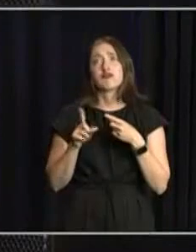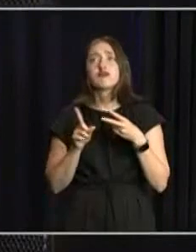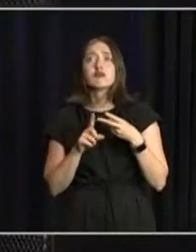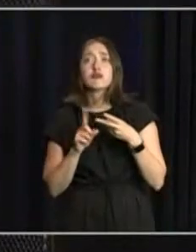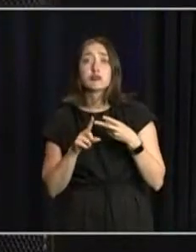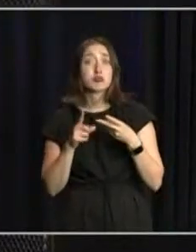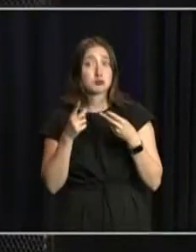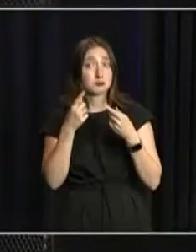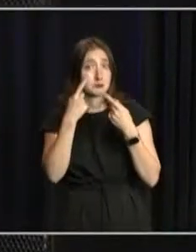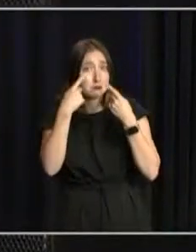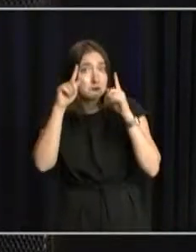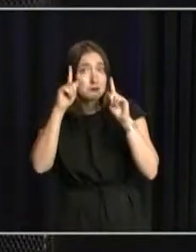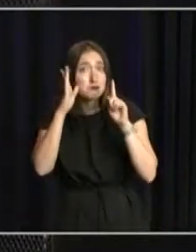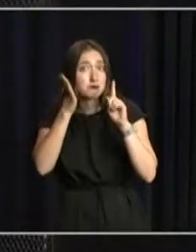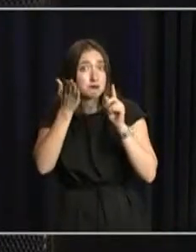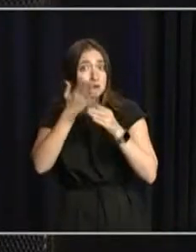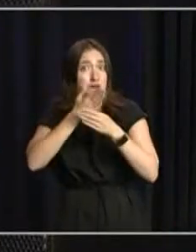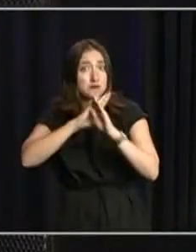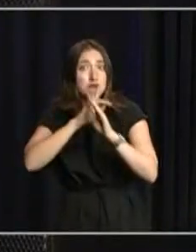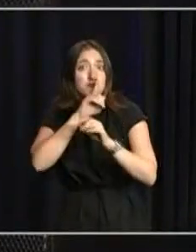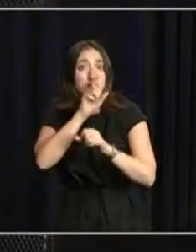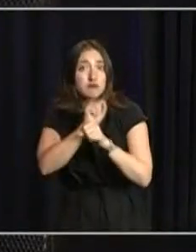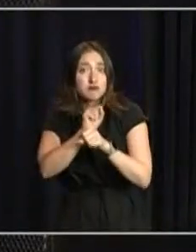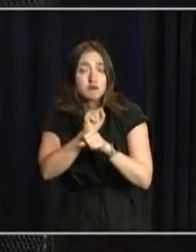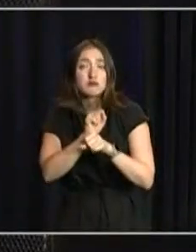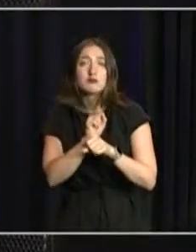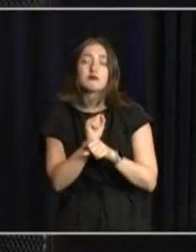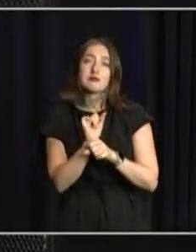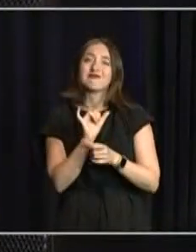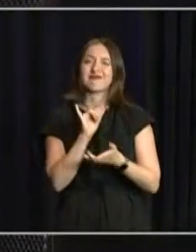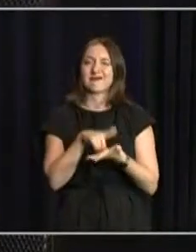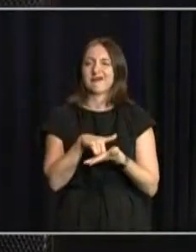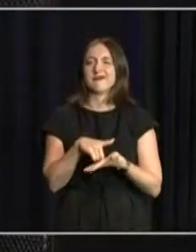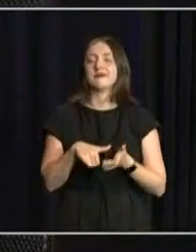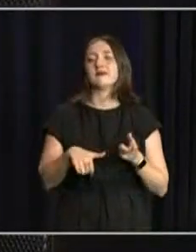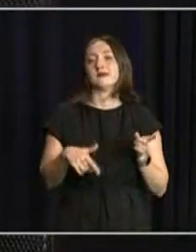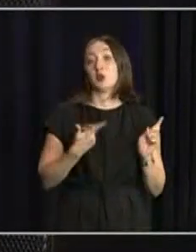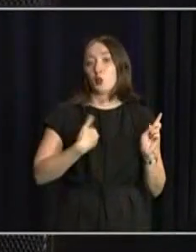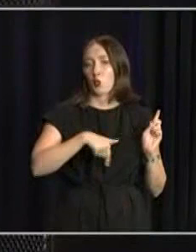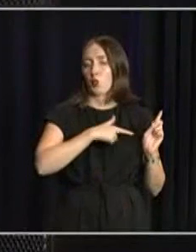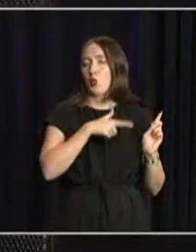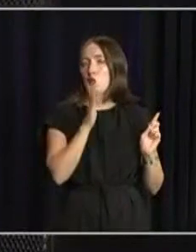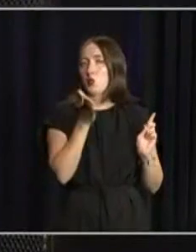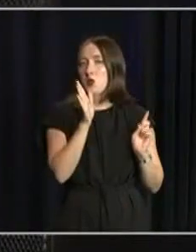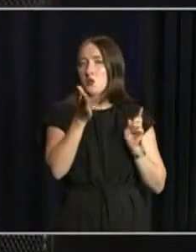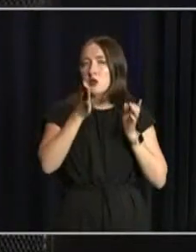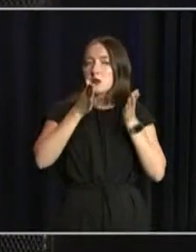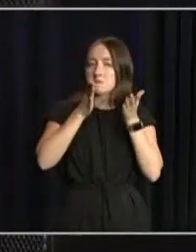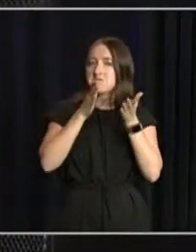So what we're going to get answers to those questions among the people who the mayor